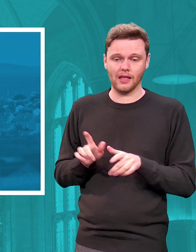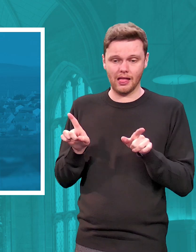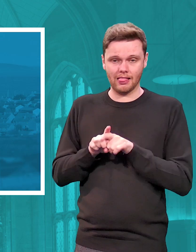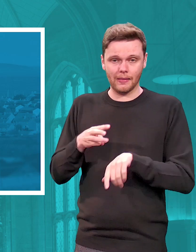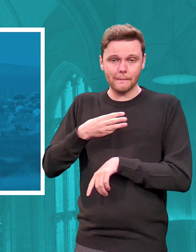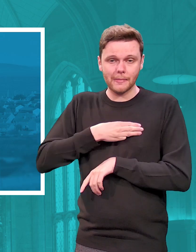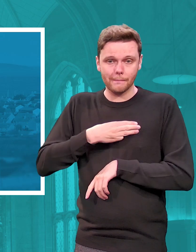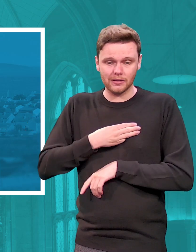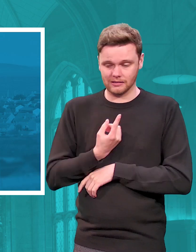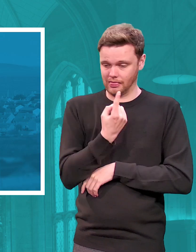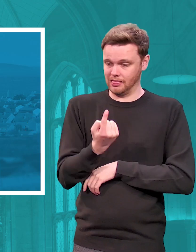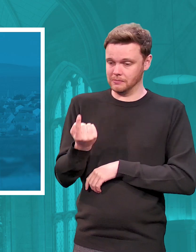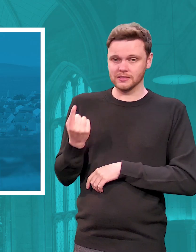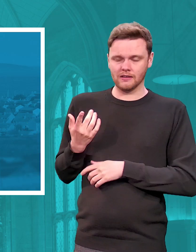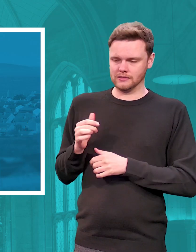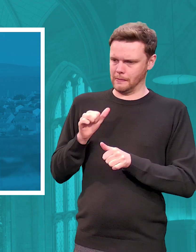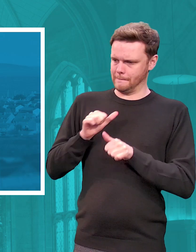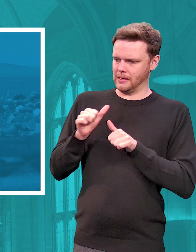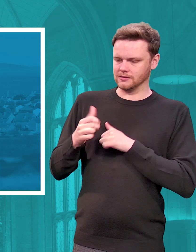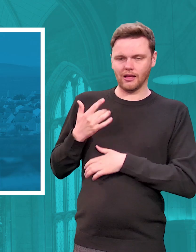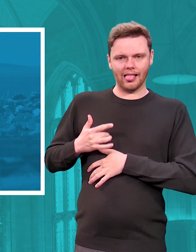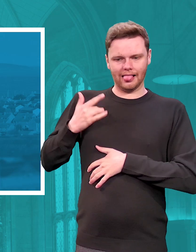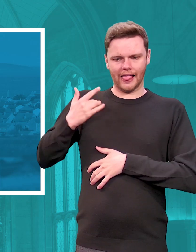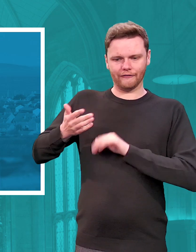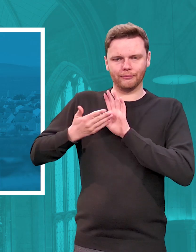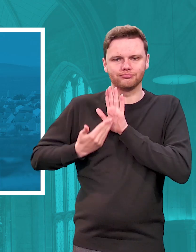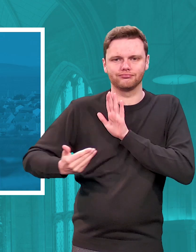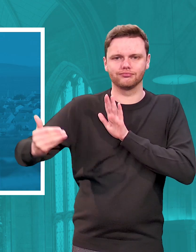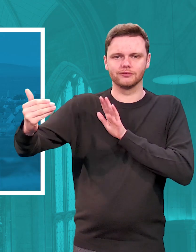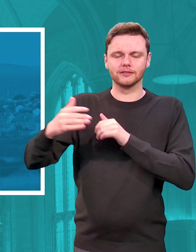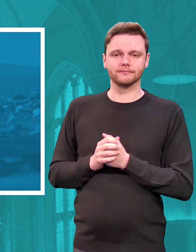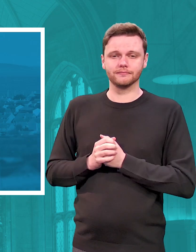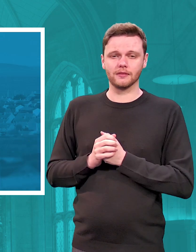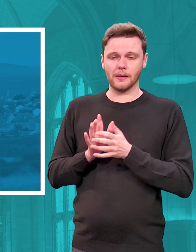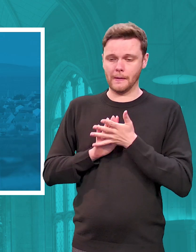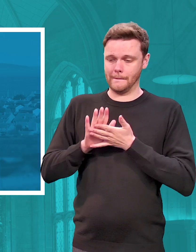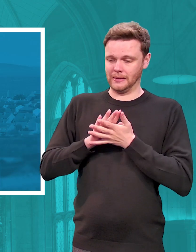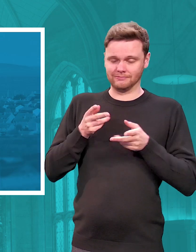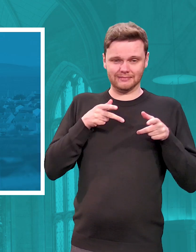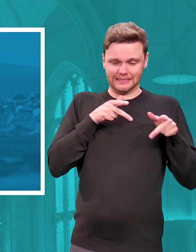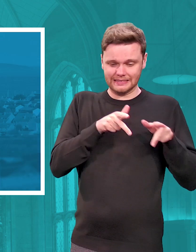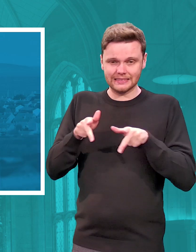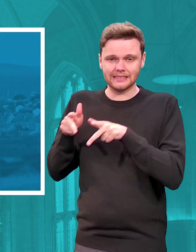who enjoy better than expected life expectancy, the schemes are in rude and vibrant health.